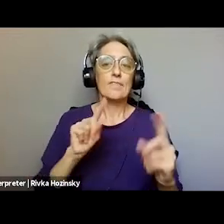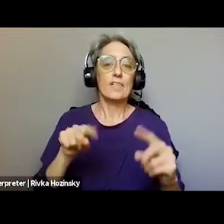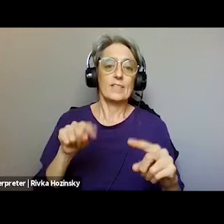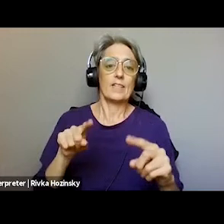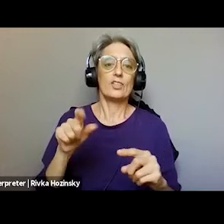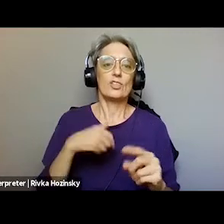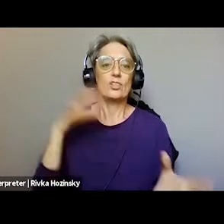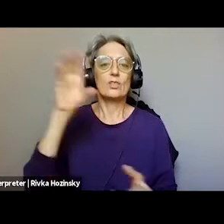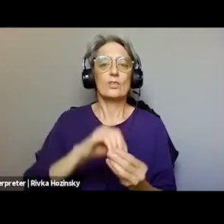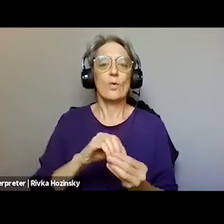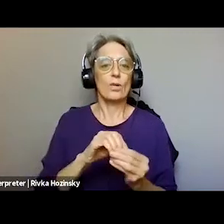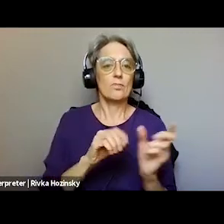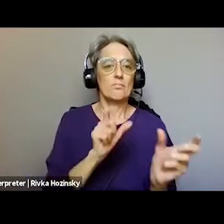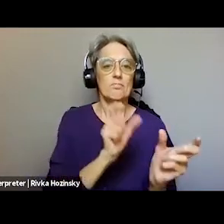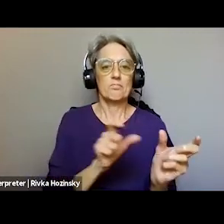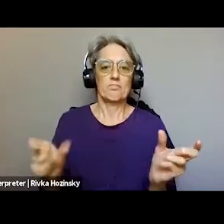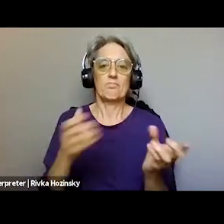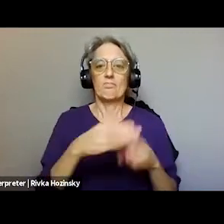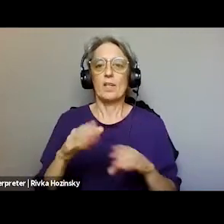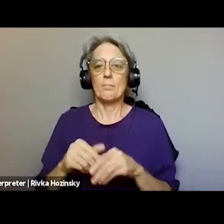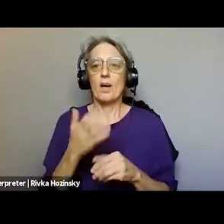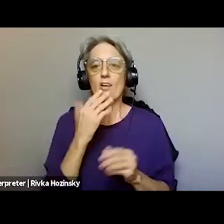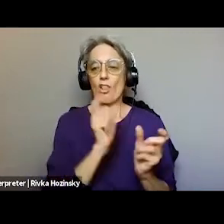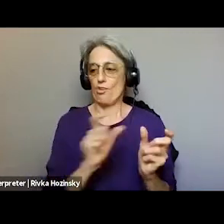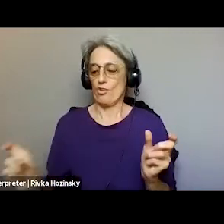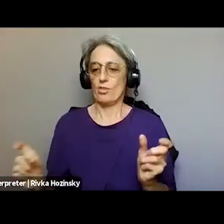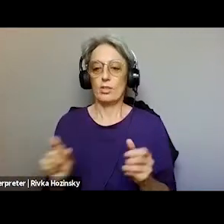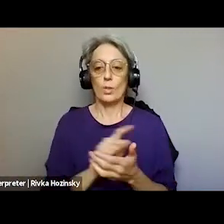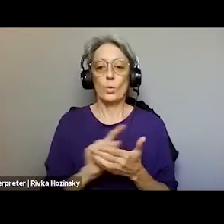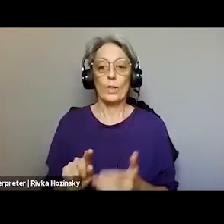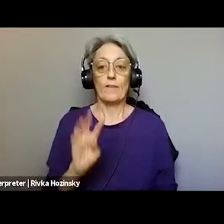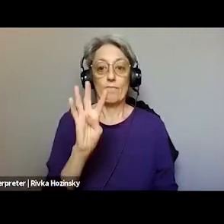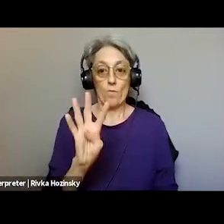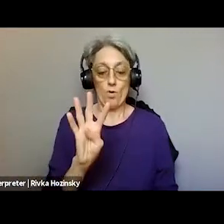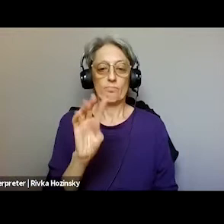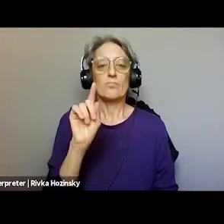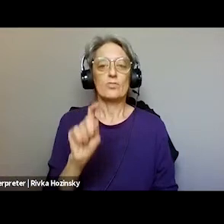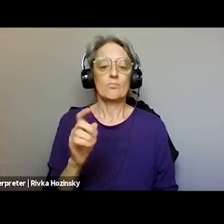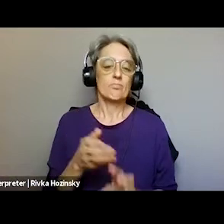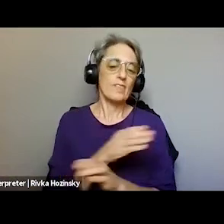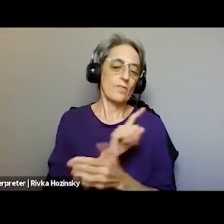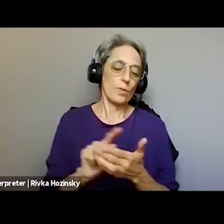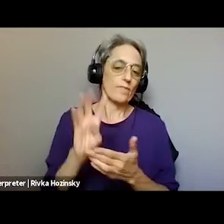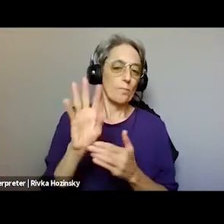We see that by week four a person should have an initial visit to look at